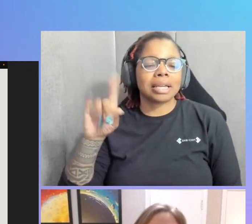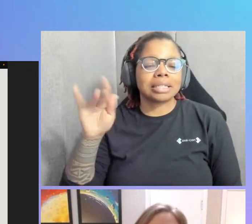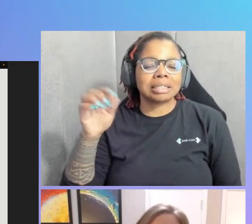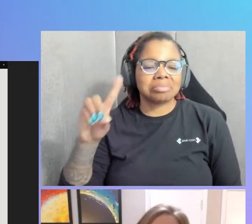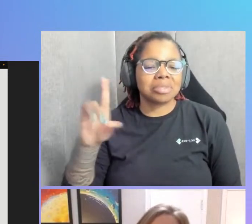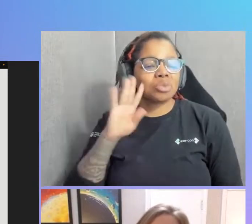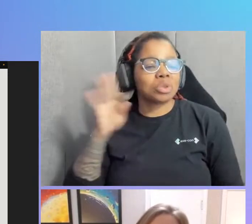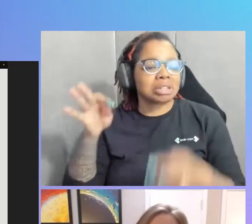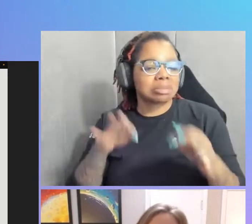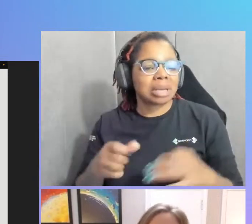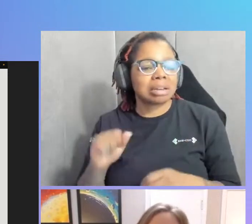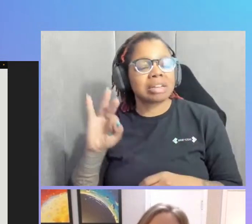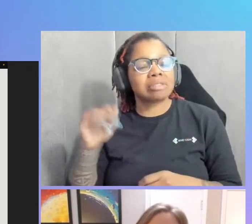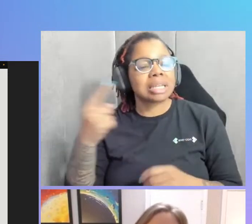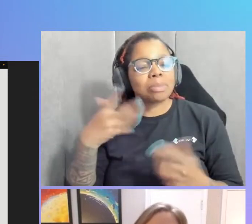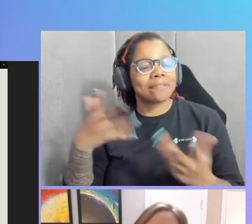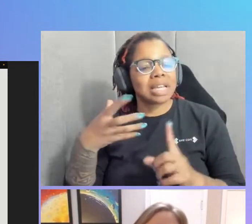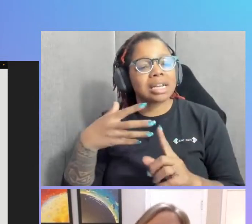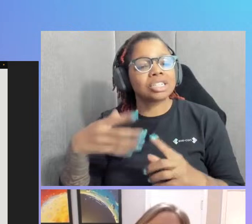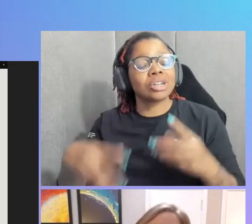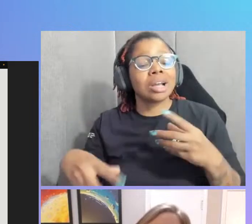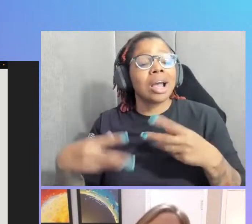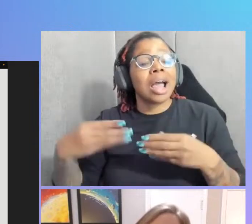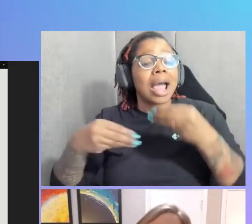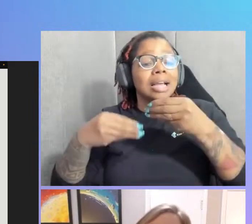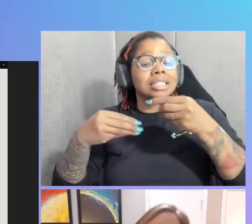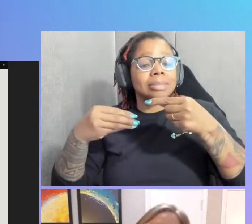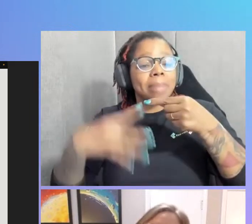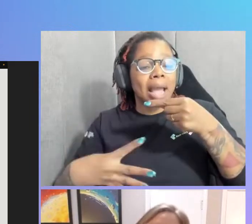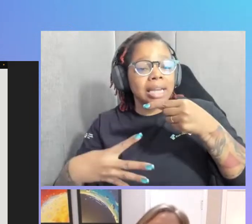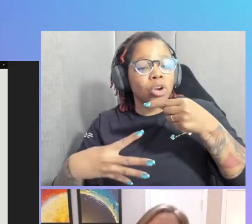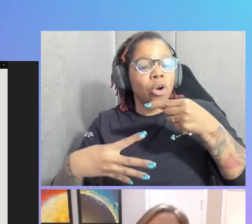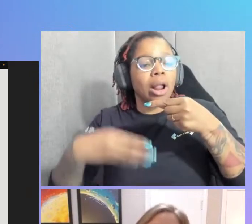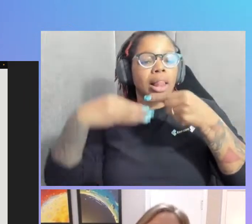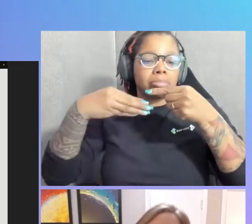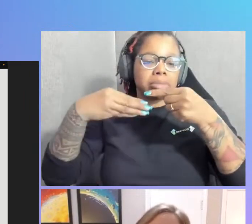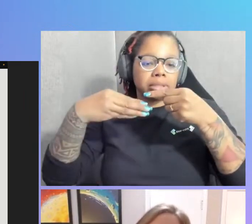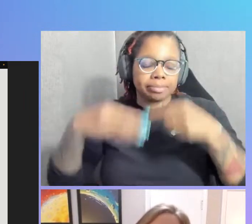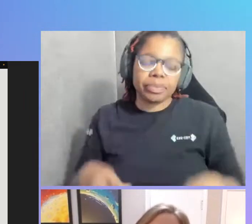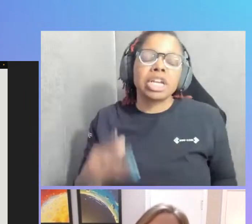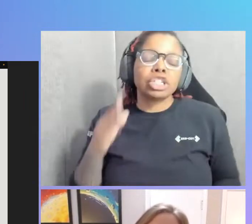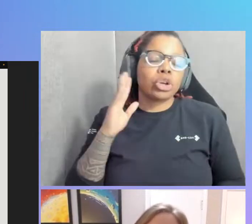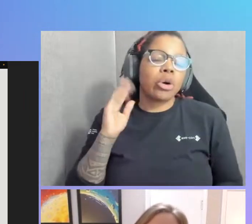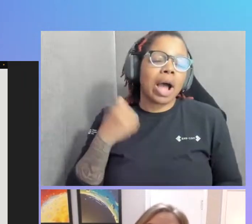something is expanded or collapsed in my example I have